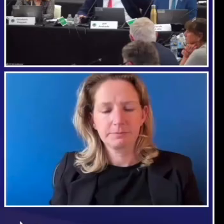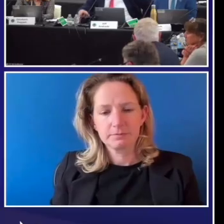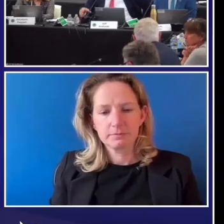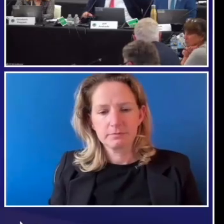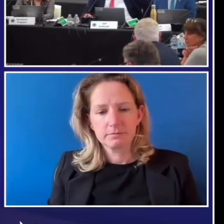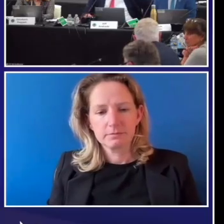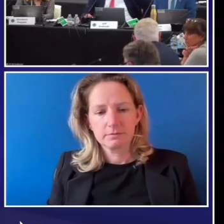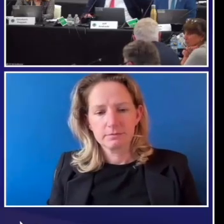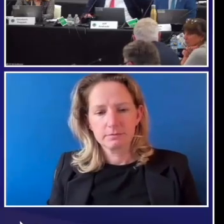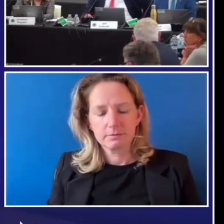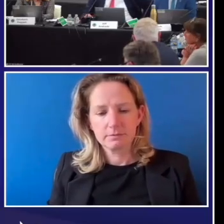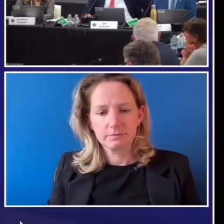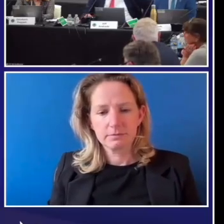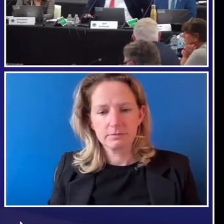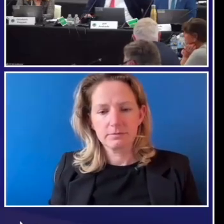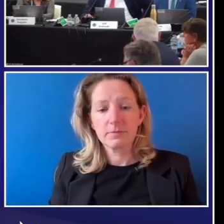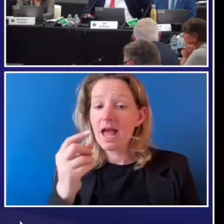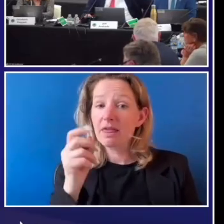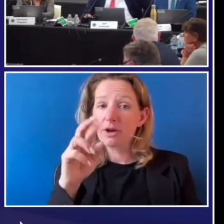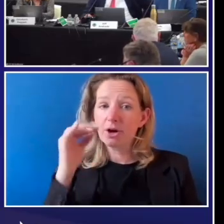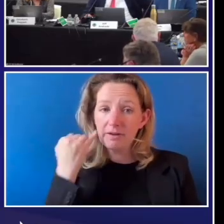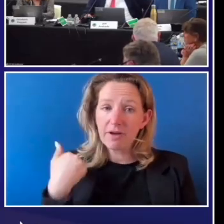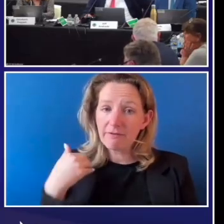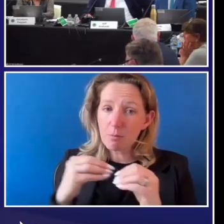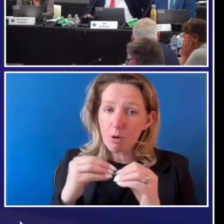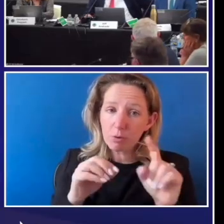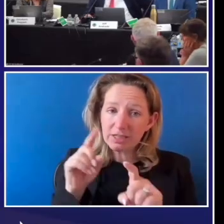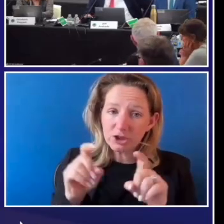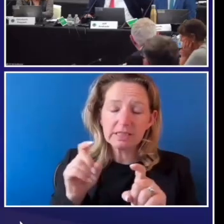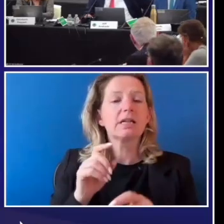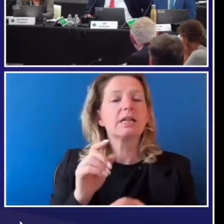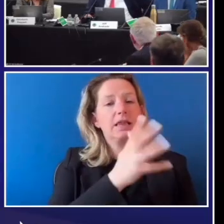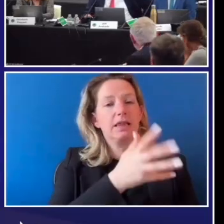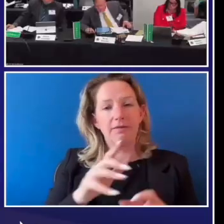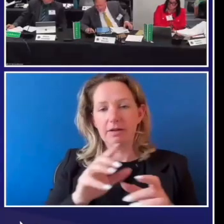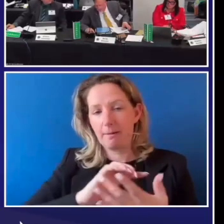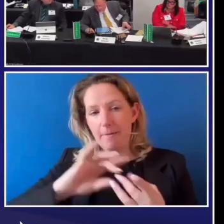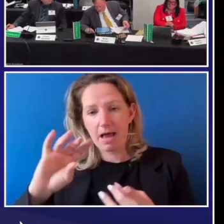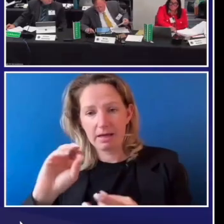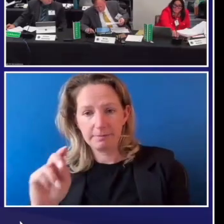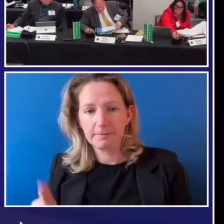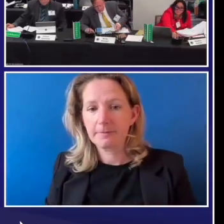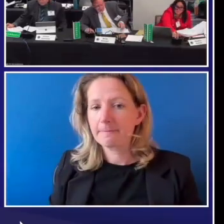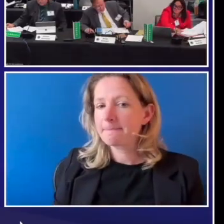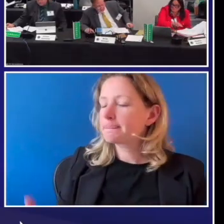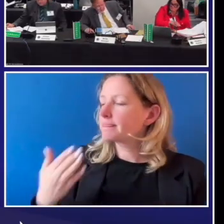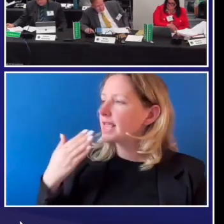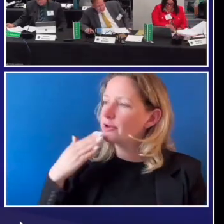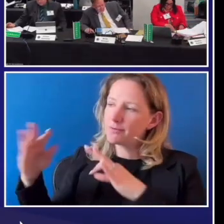Heather, if you have more leave up your comment card and I'll circle back. Brian, I'm going to you next. Thanks for the explanation, and I hate to perseverate over this,